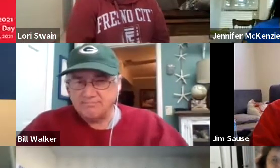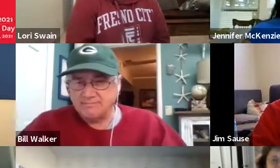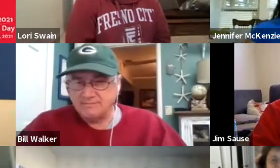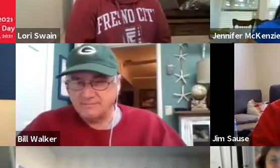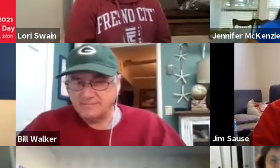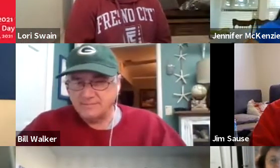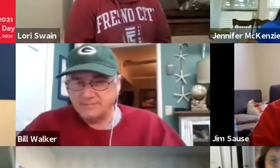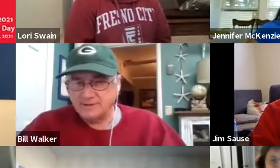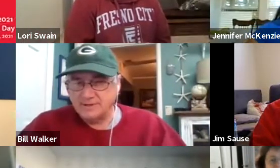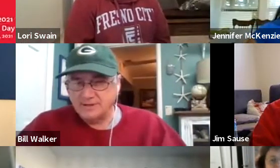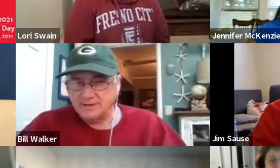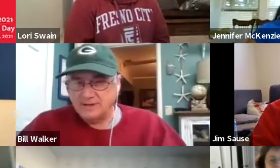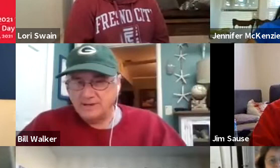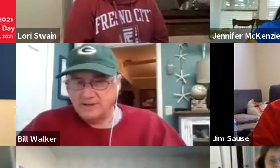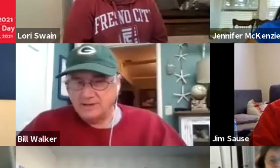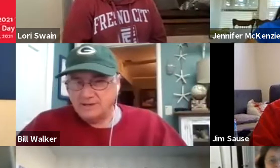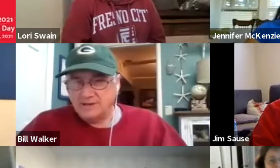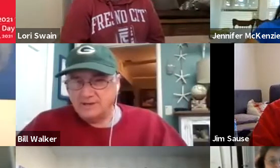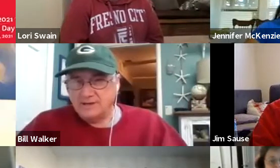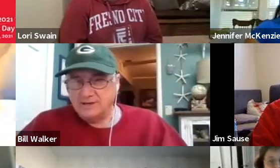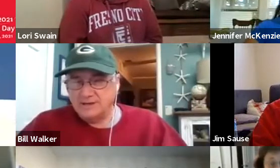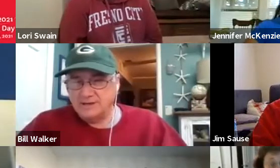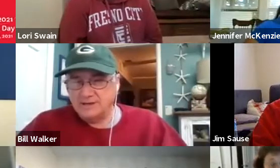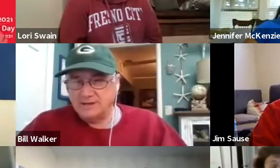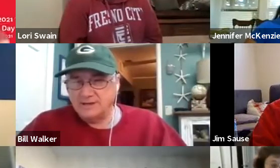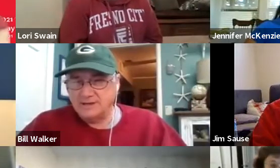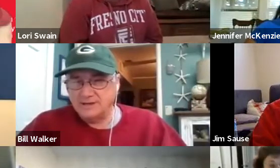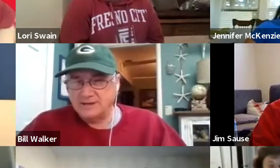I can go ahead and I might got noisy at my house too. So Olivia, go ahead and take it. Thank you.